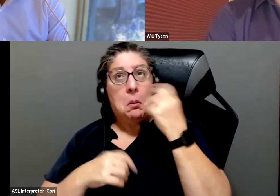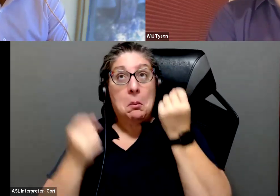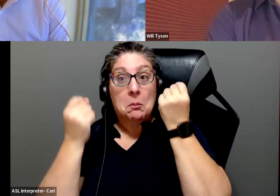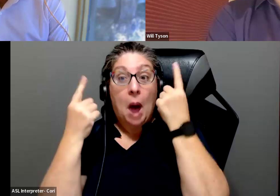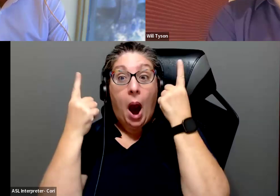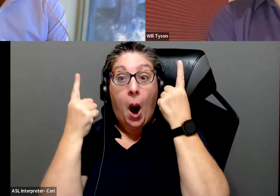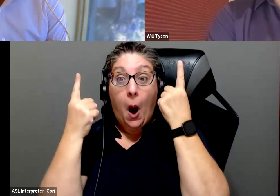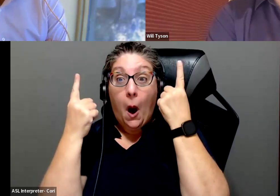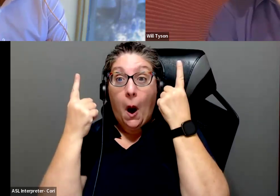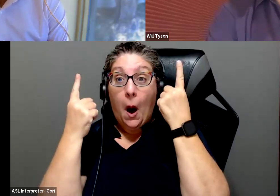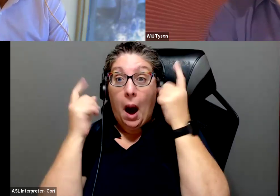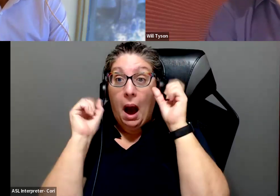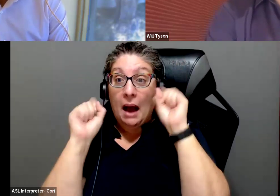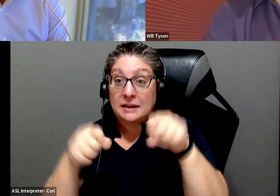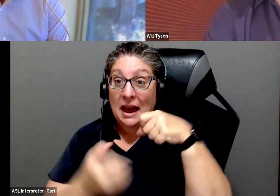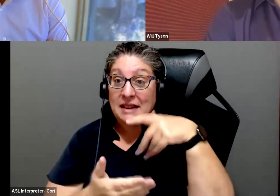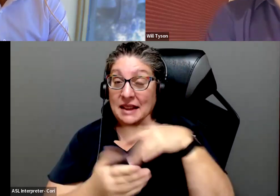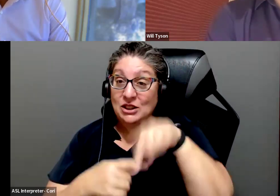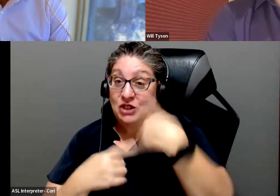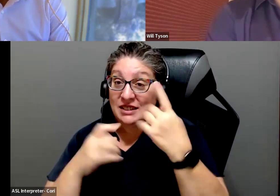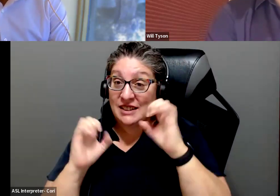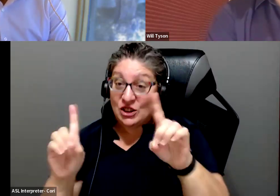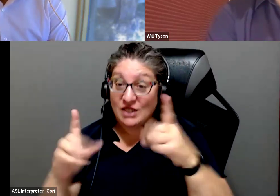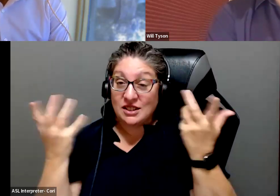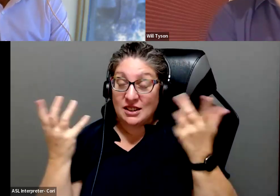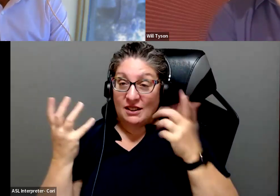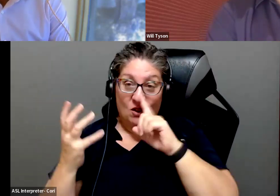I was like, y was like holdup I can just study education for my